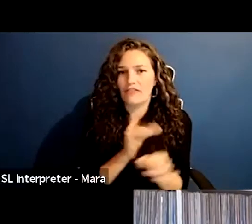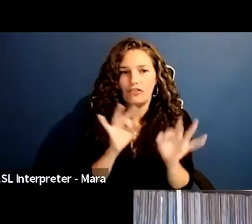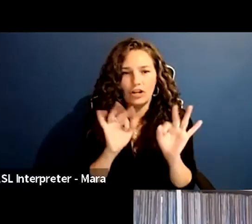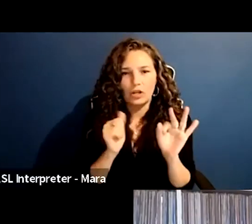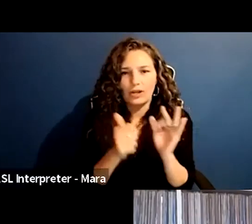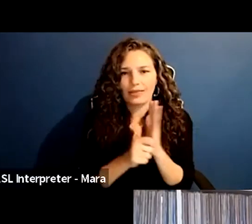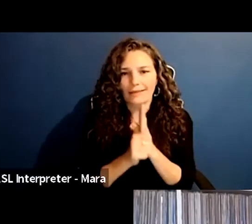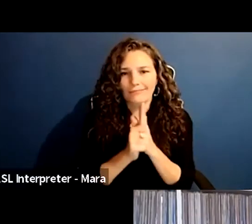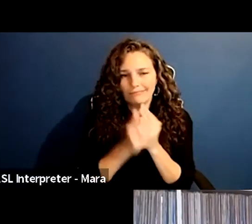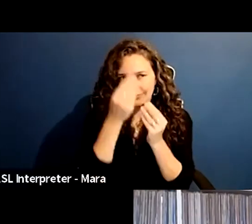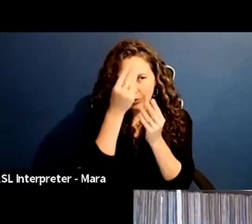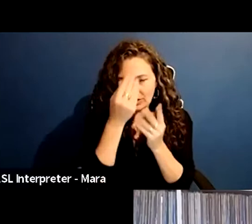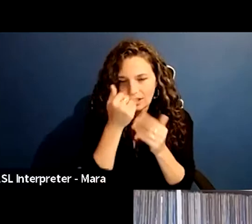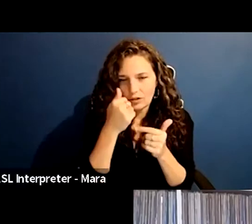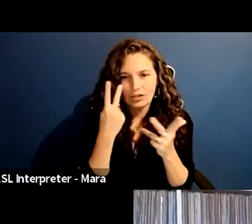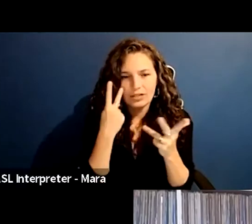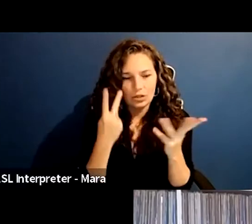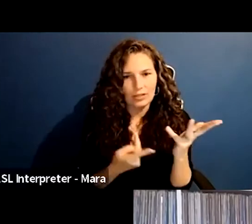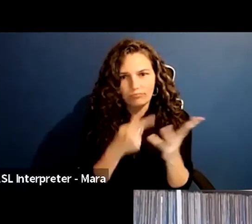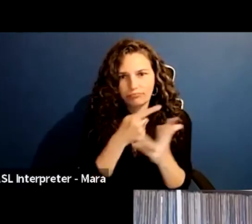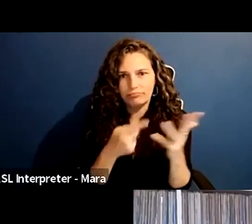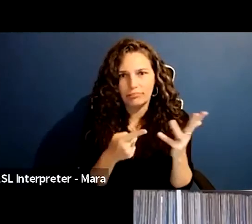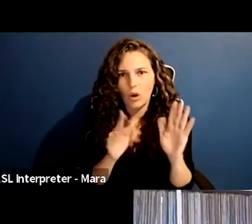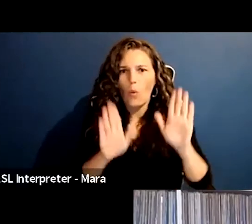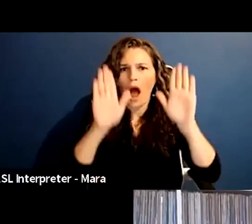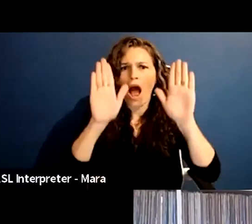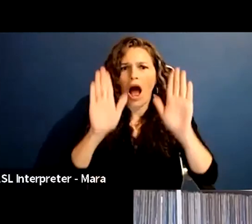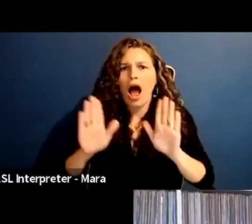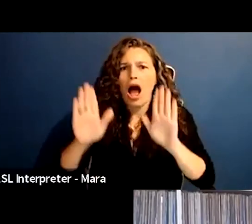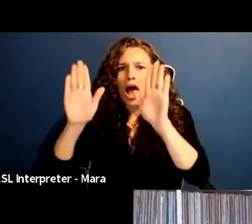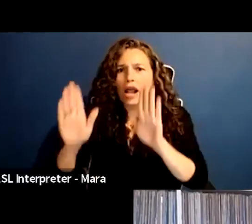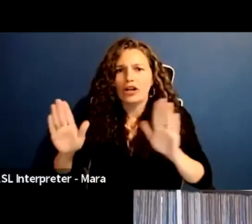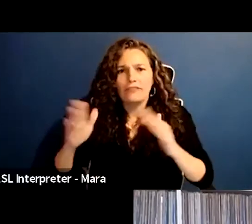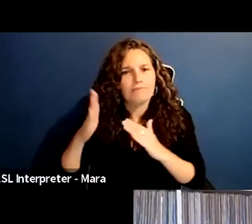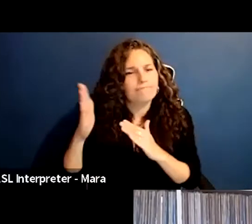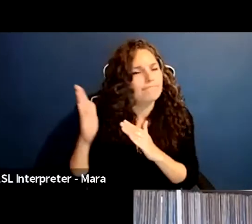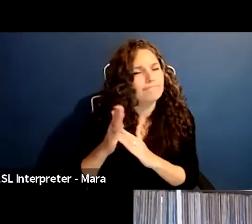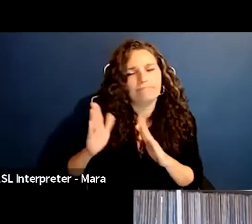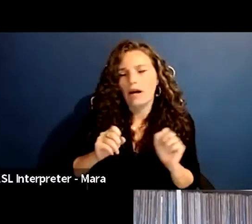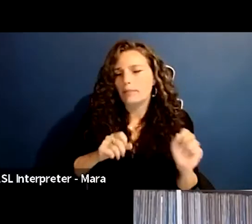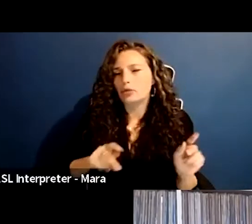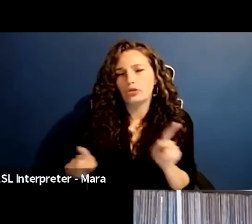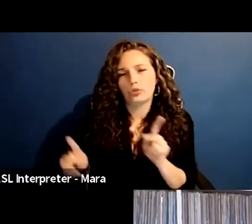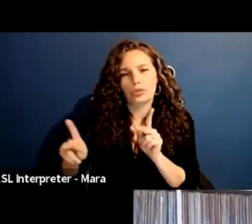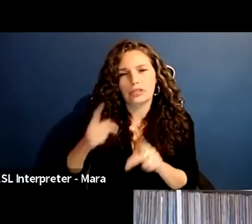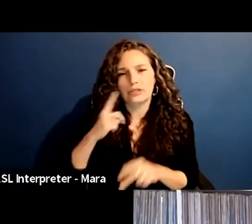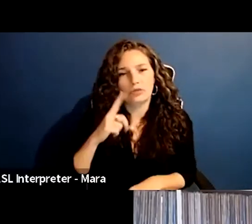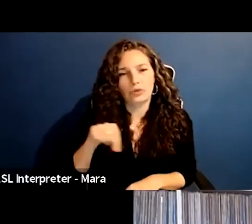and you will see all these wonderful, just fantastic opportunities that are for you.